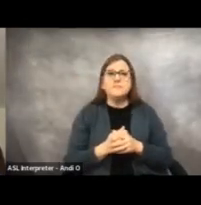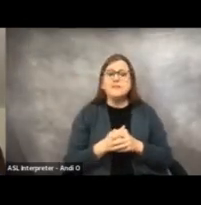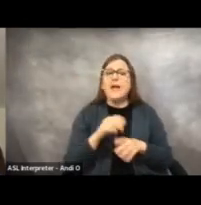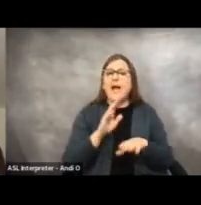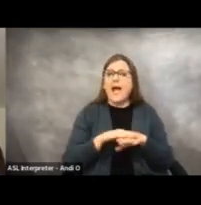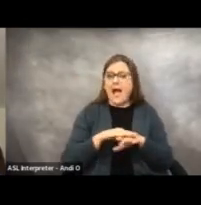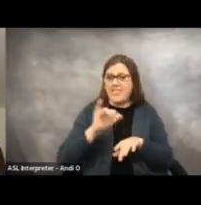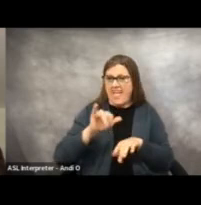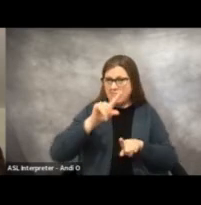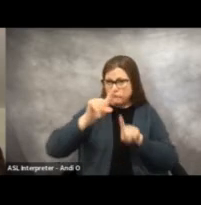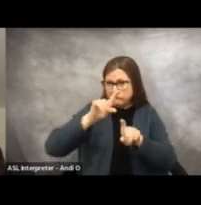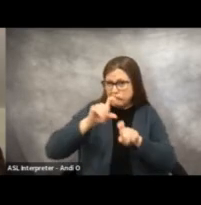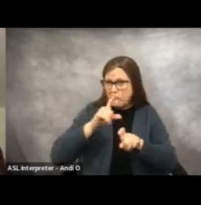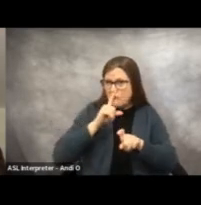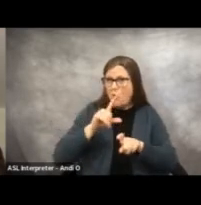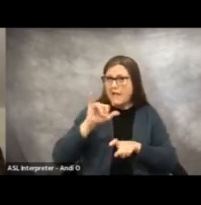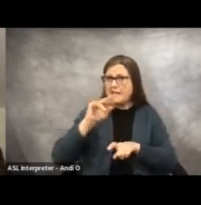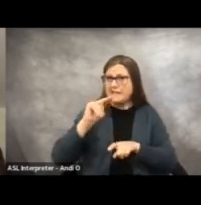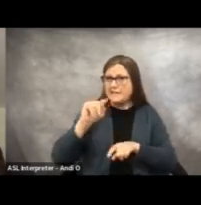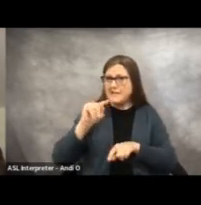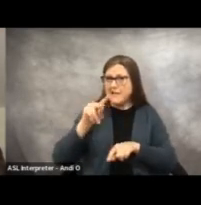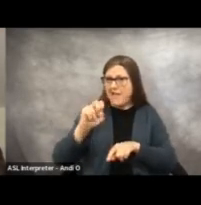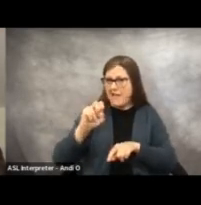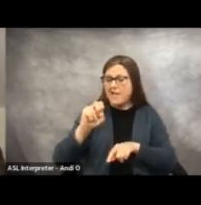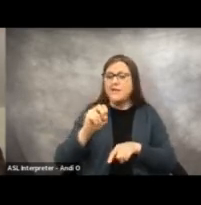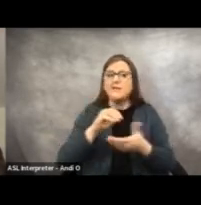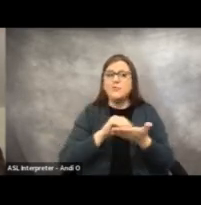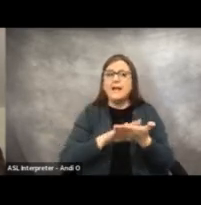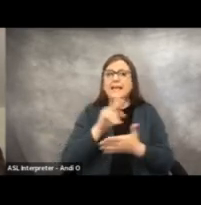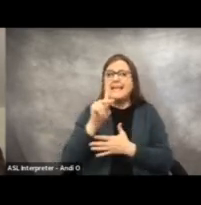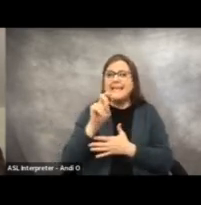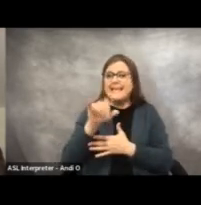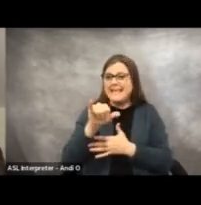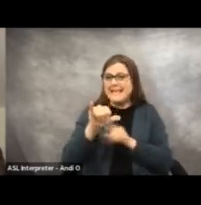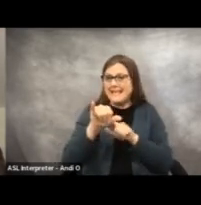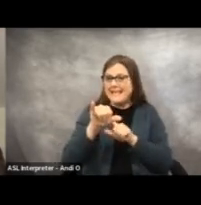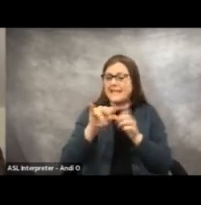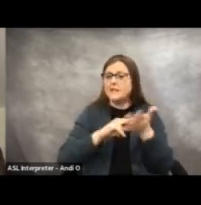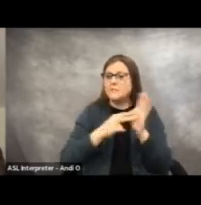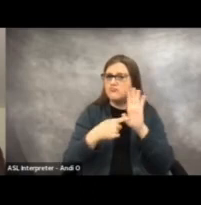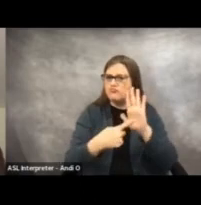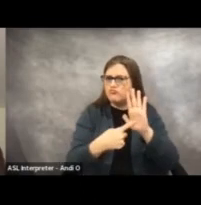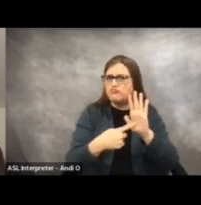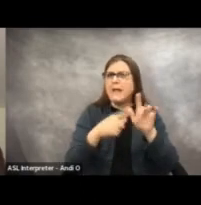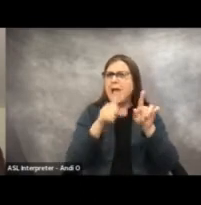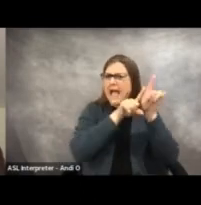explaining those symbols where the single asterik indicates an incident where brain injury may have occurred, but the double